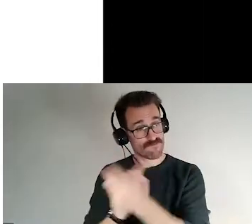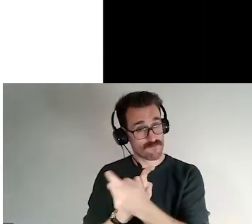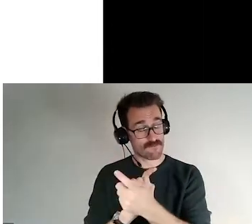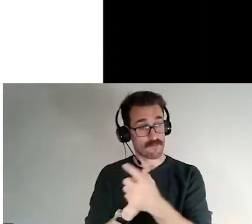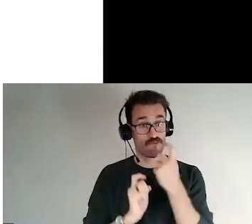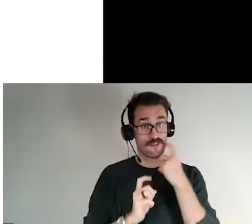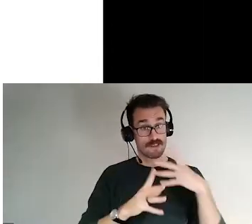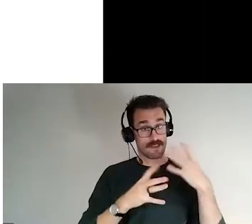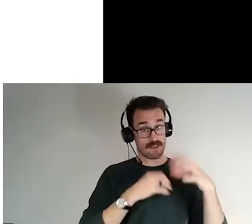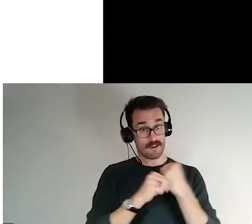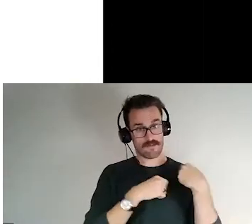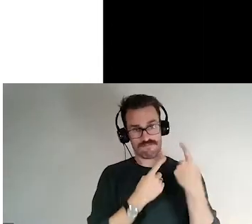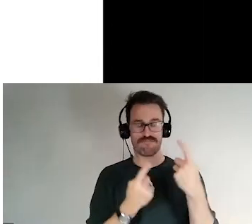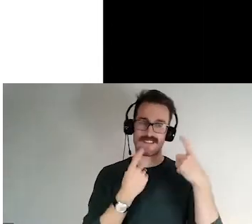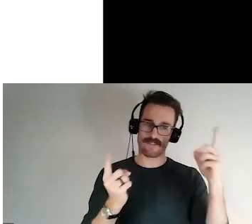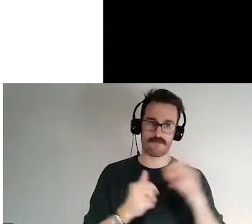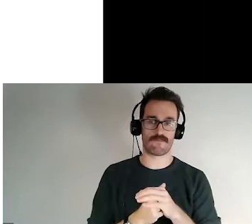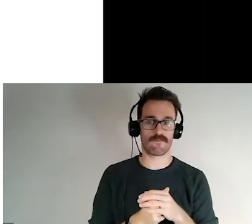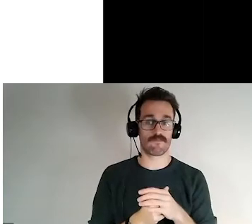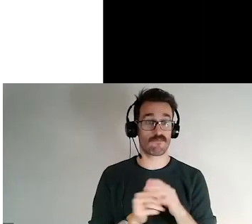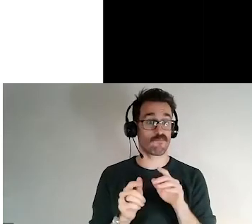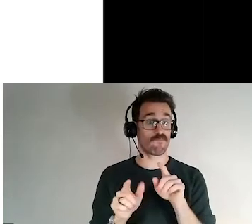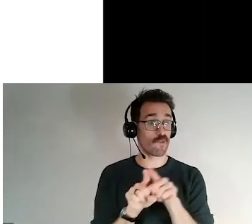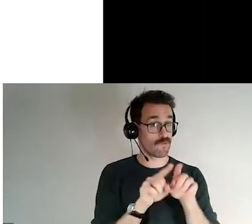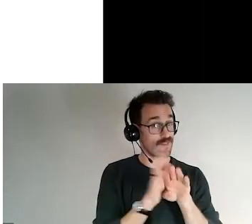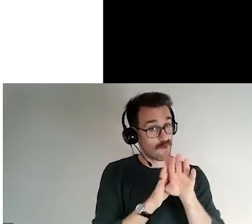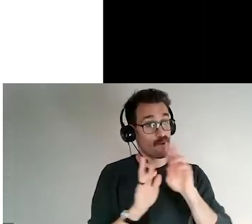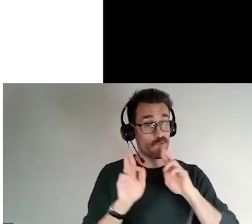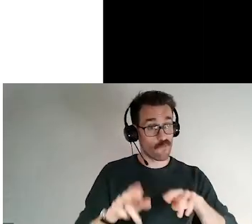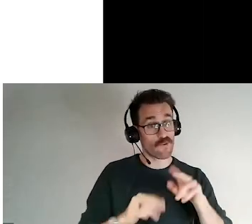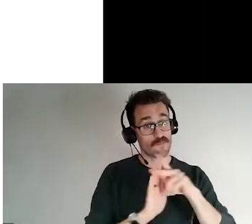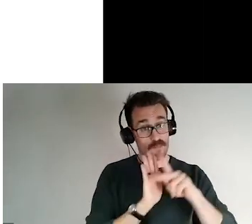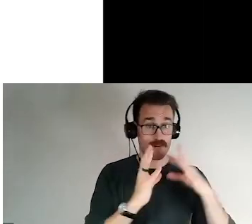We also develop reports and policy briefs and other pieces of writing and present at